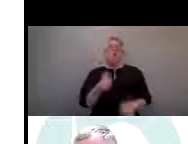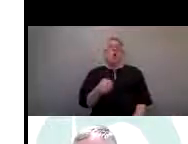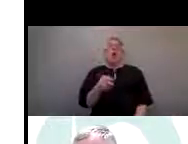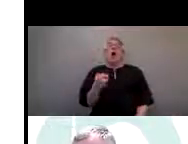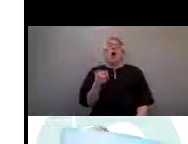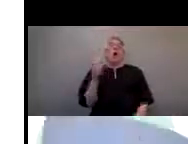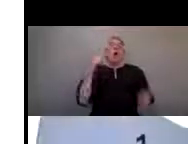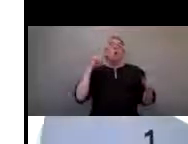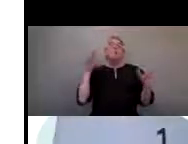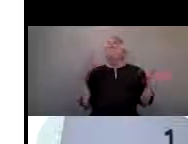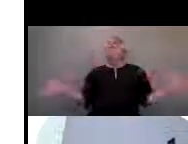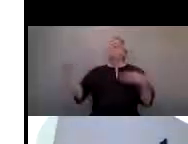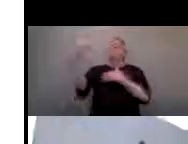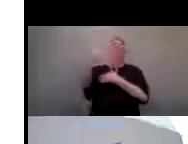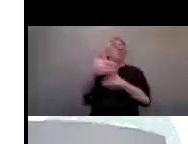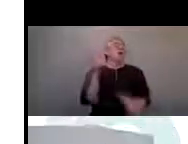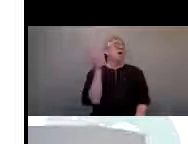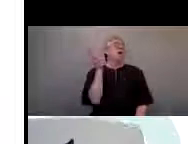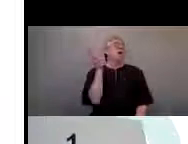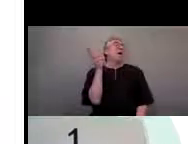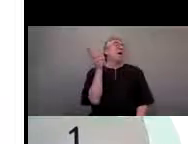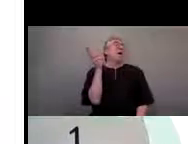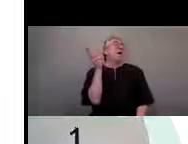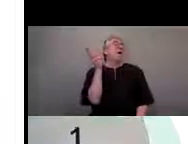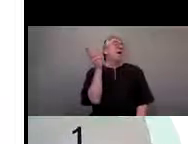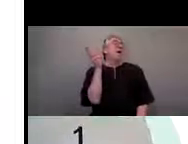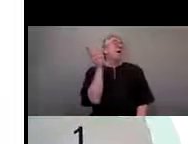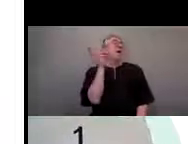speech perception test in quiet and in noise